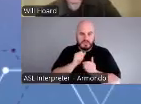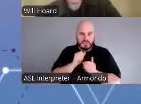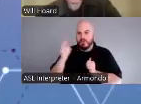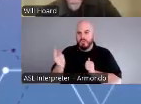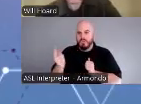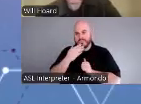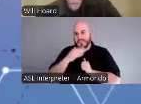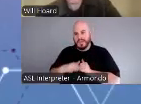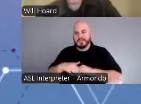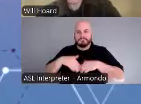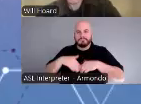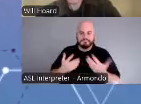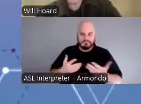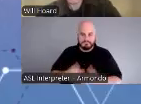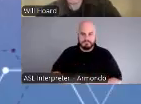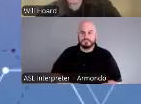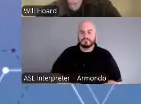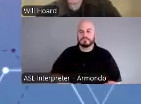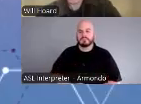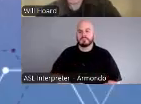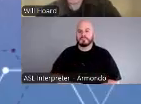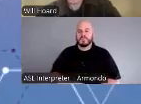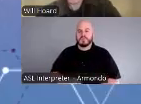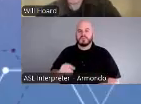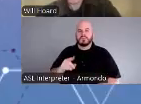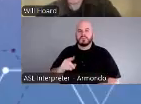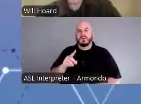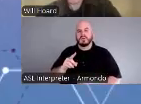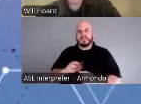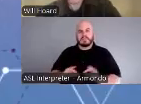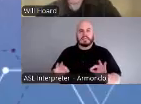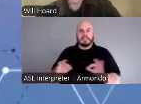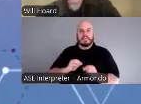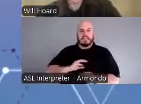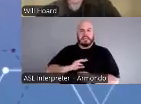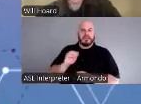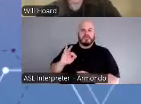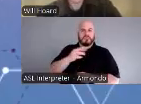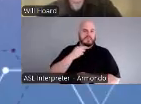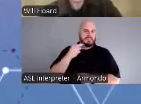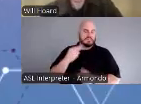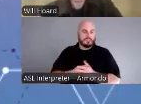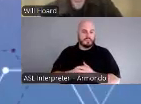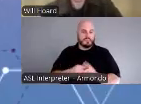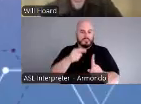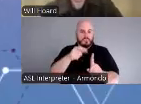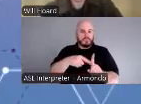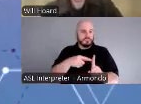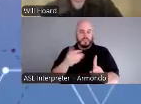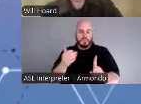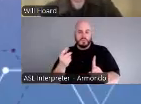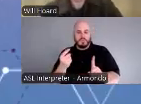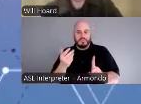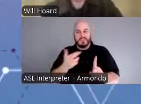So that's where dignity of risk comes from. So whatever they're wanting to do, it may be a risk for them,